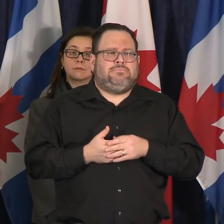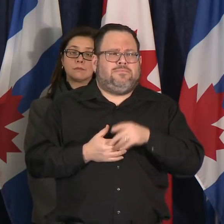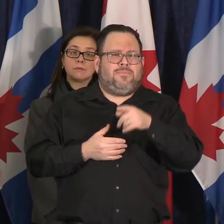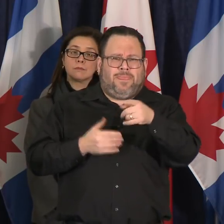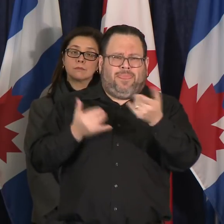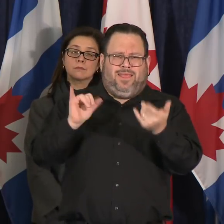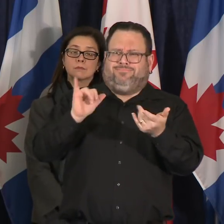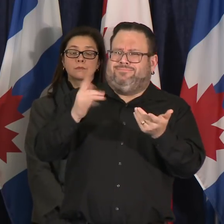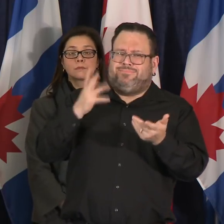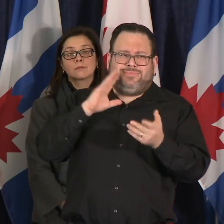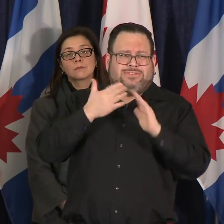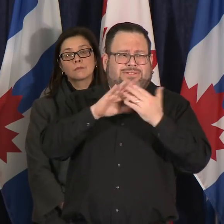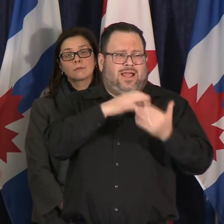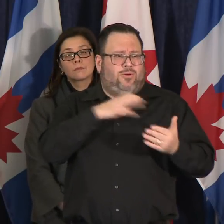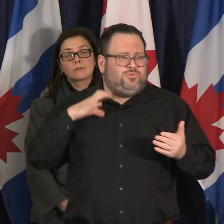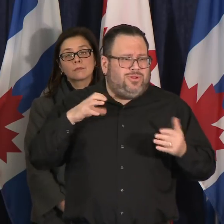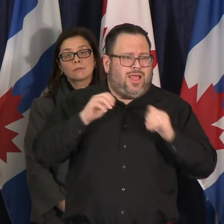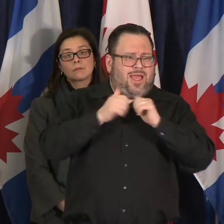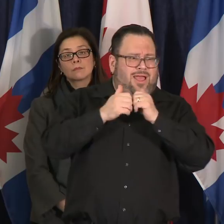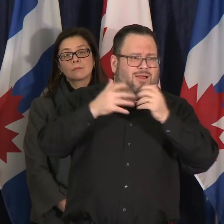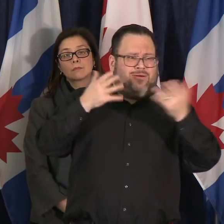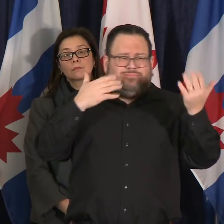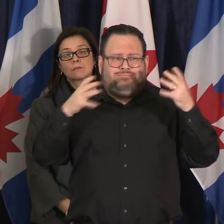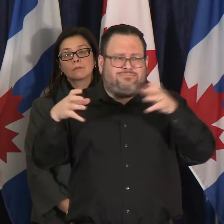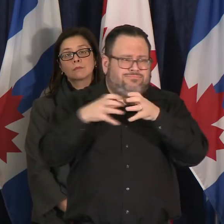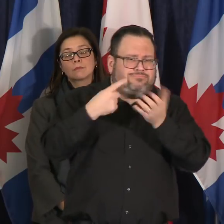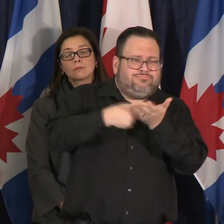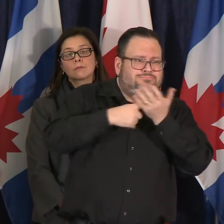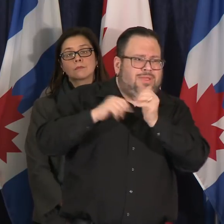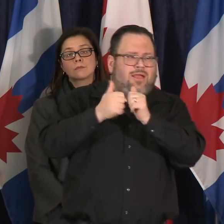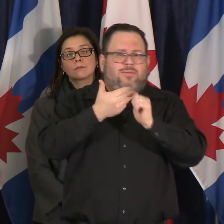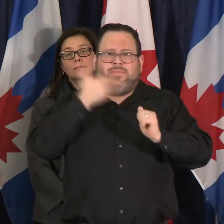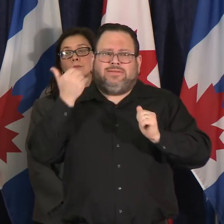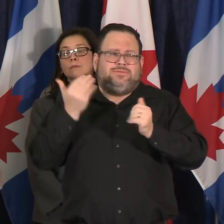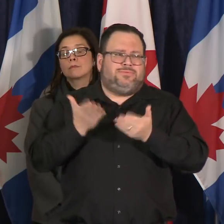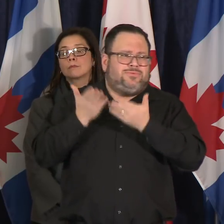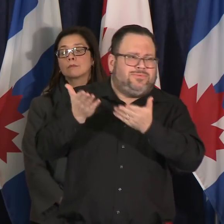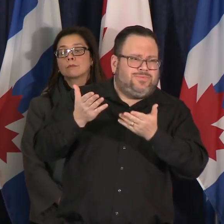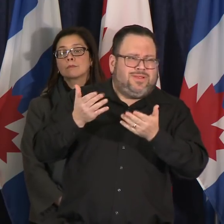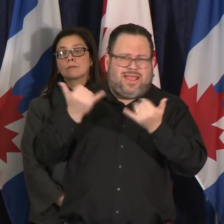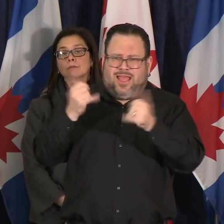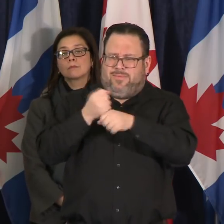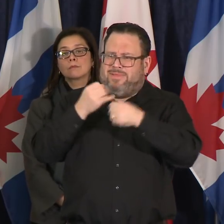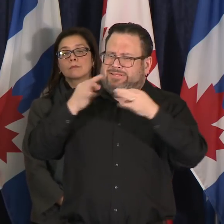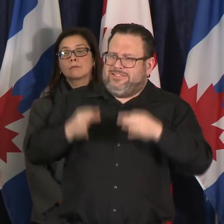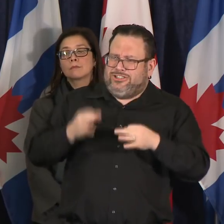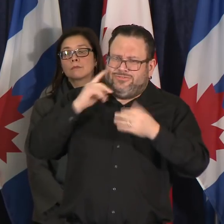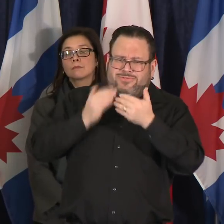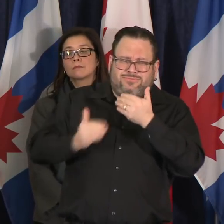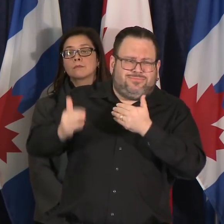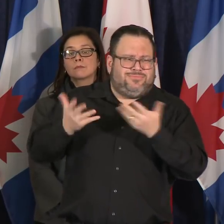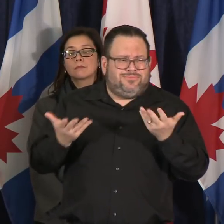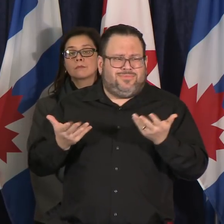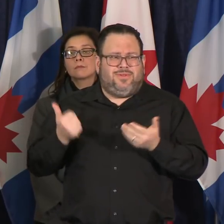community meetings where you can actually really get that directive right I mean we're in exceptional times I think as the people standing behind me